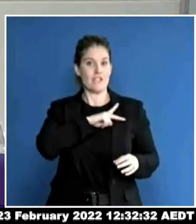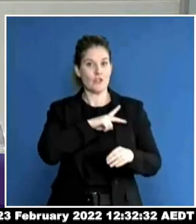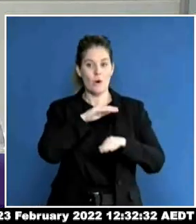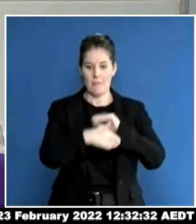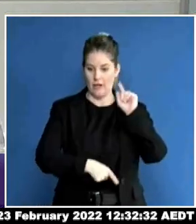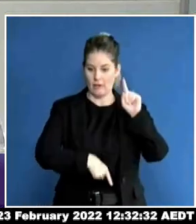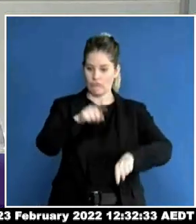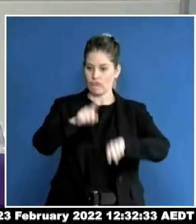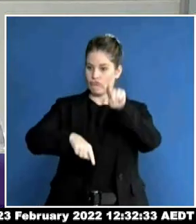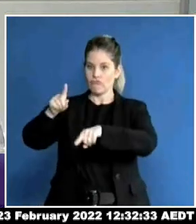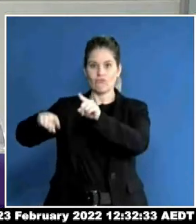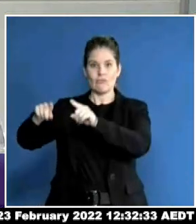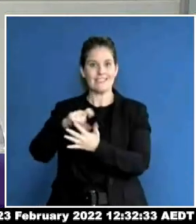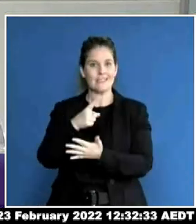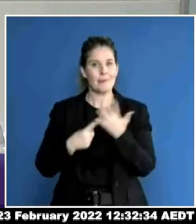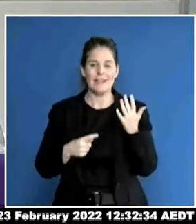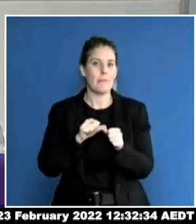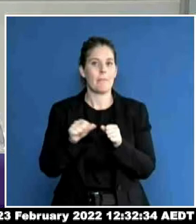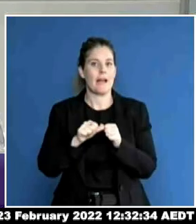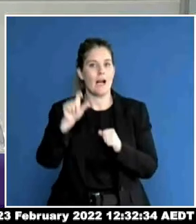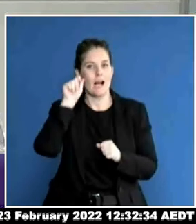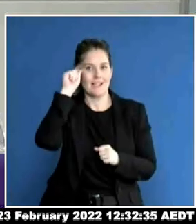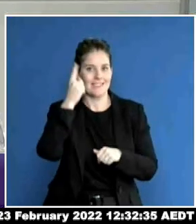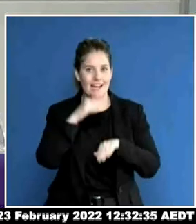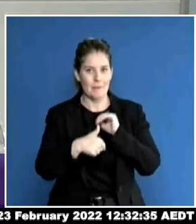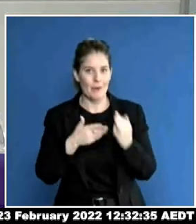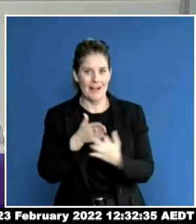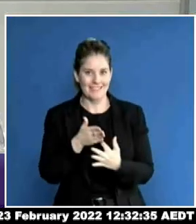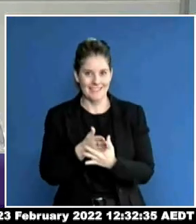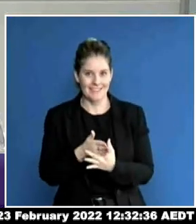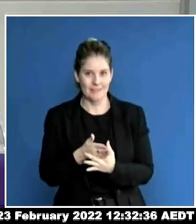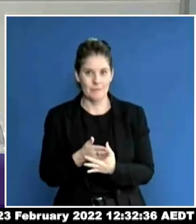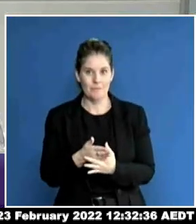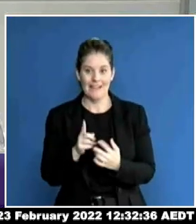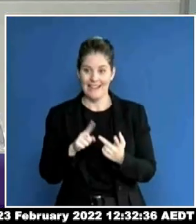If you are a disabled person working at a DES, you have an even quicker start but,